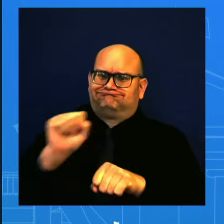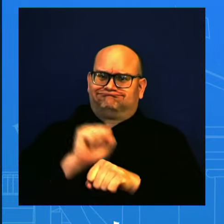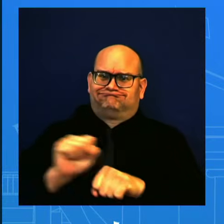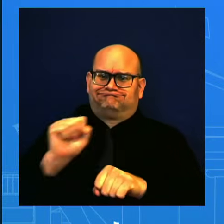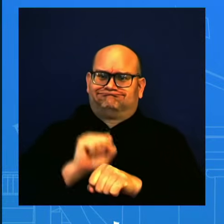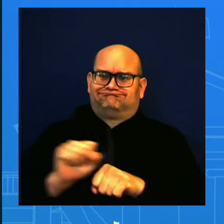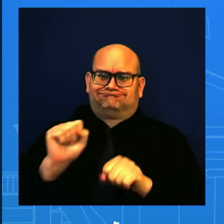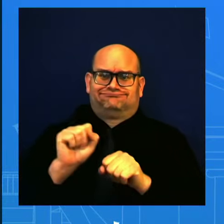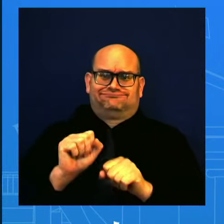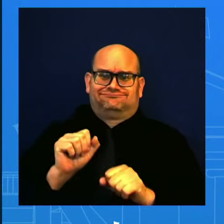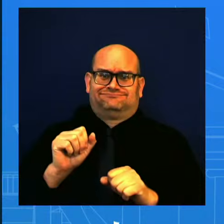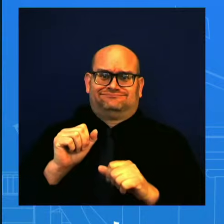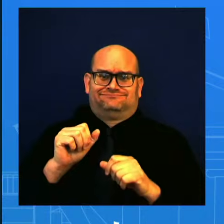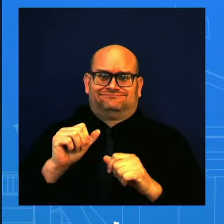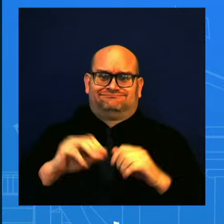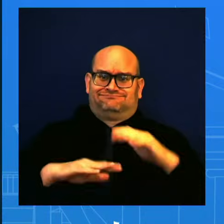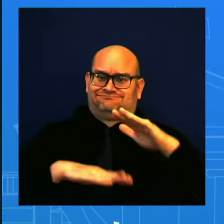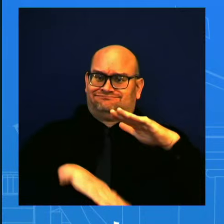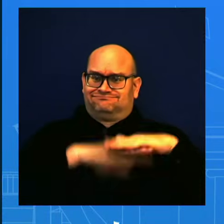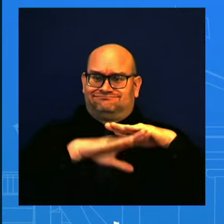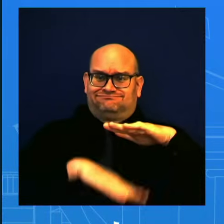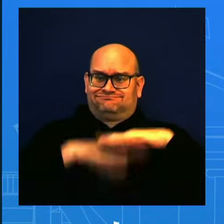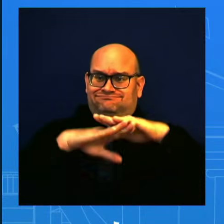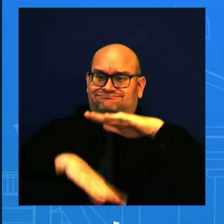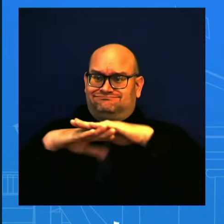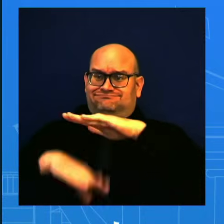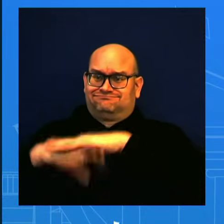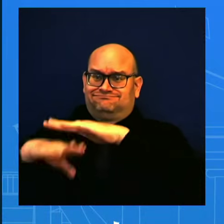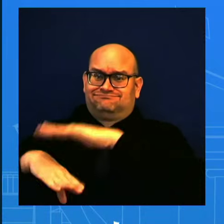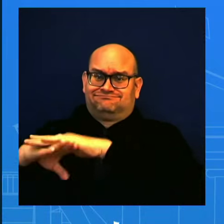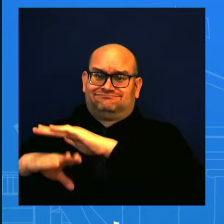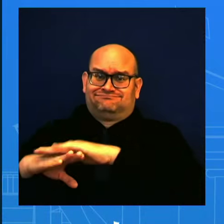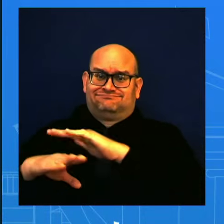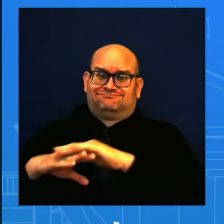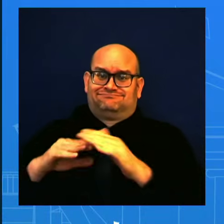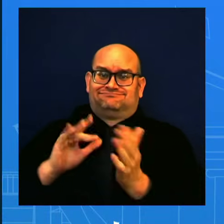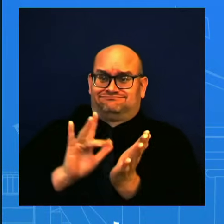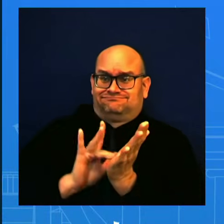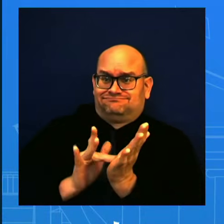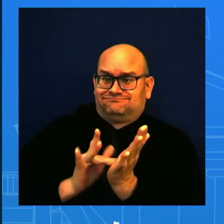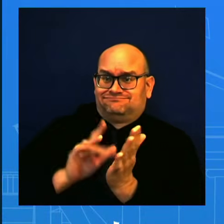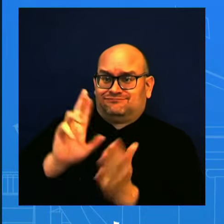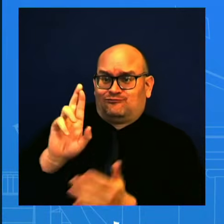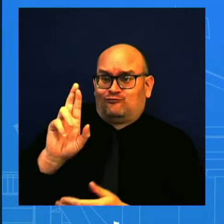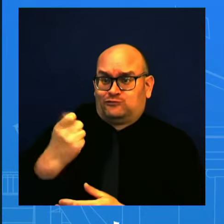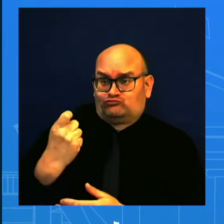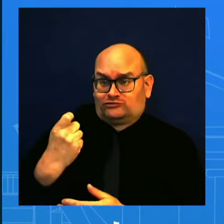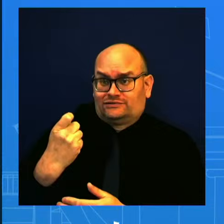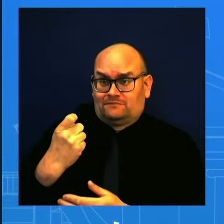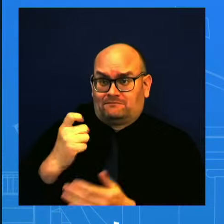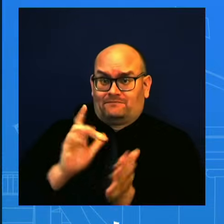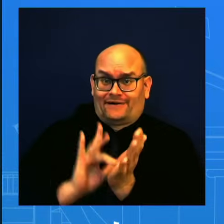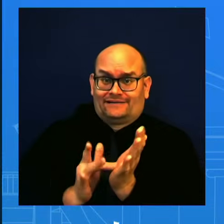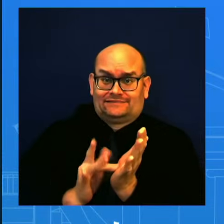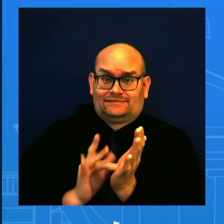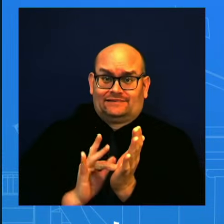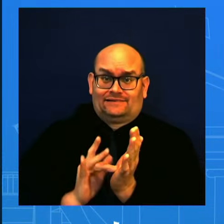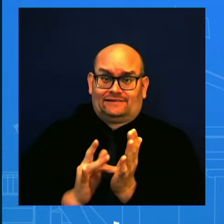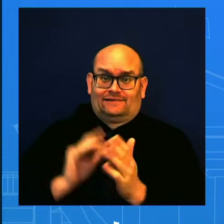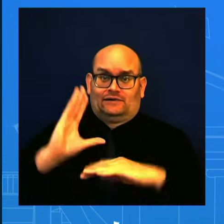together to get those important priorities done for -- for more -- obviously, for the American people more broadly.